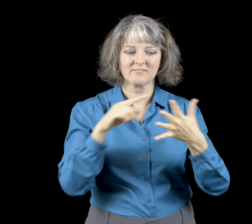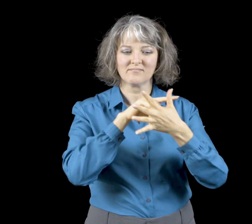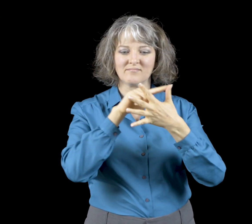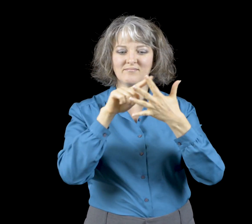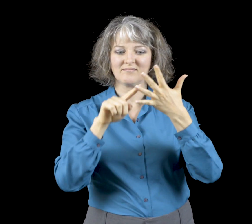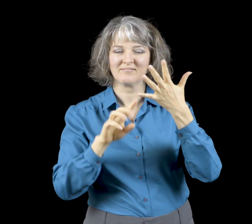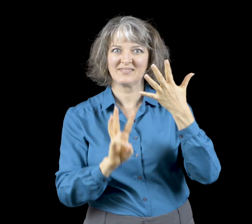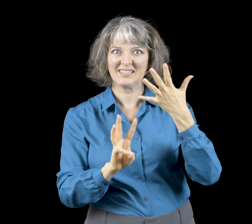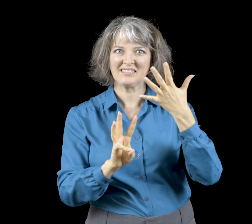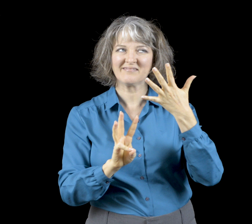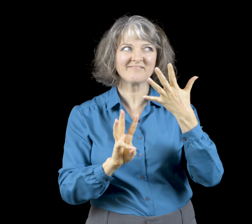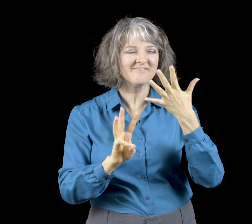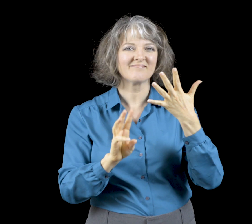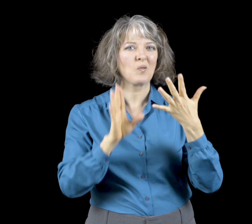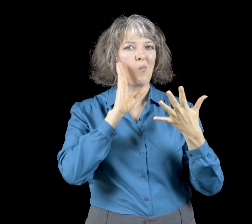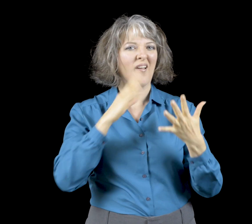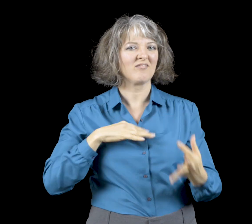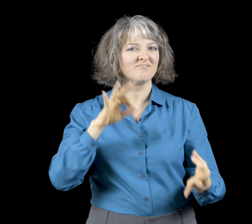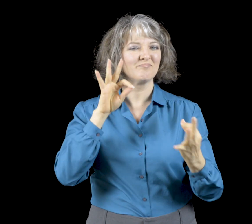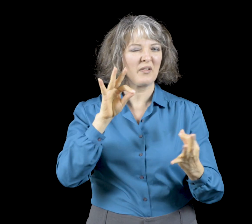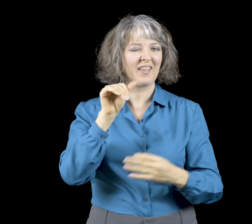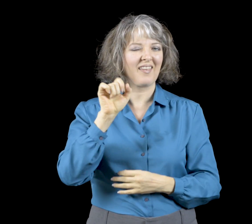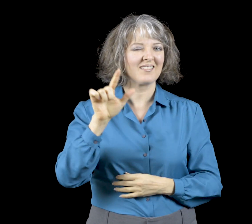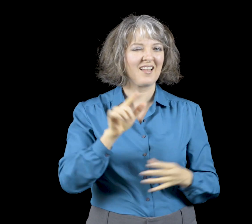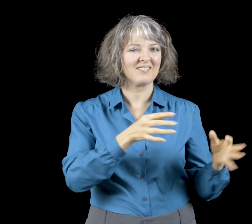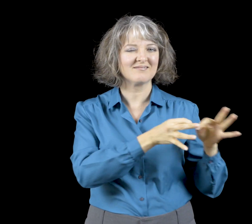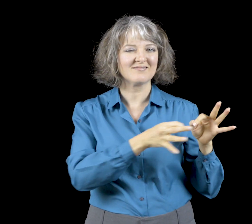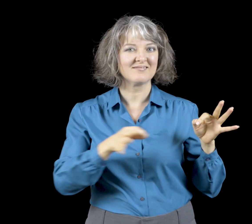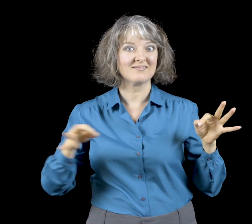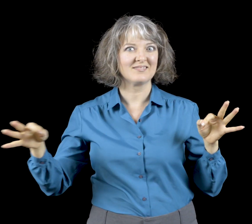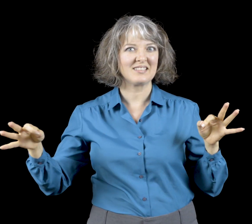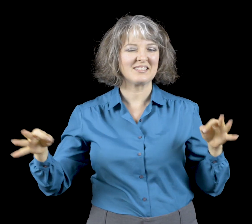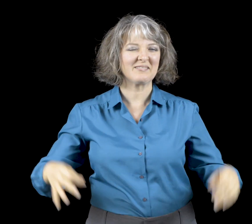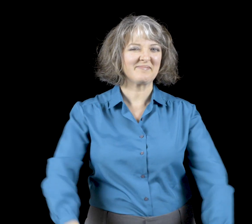With these six steps one can have the perfect ASL grammar in place.